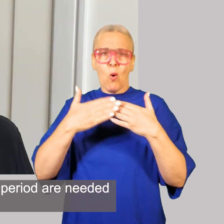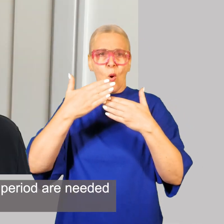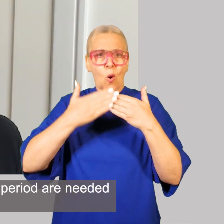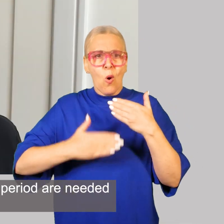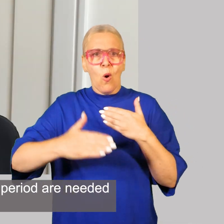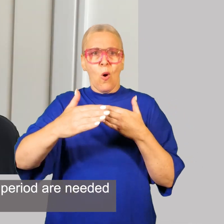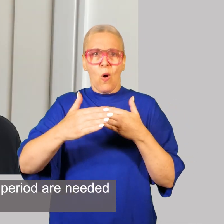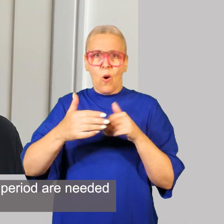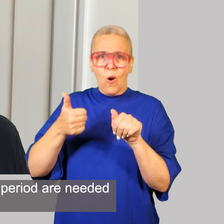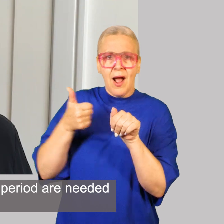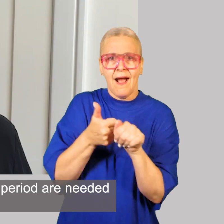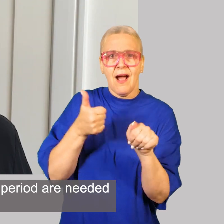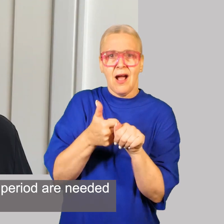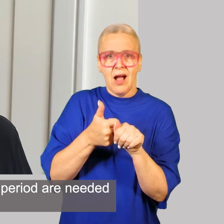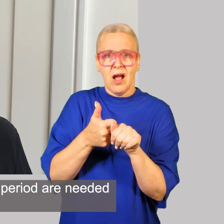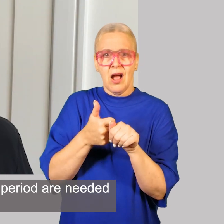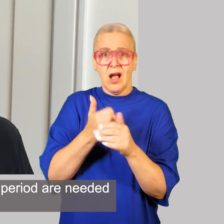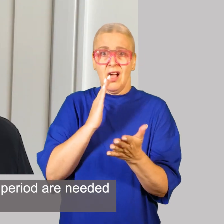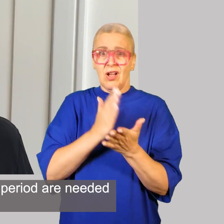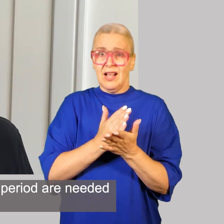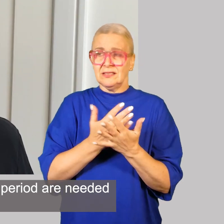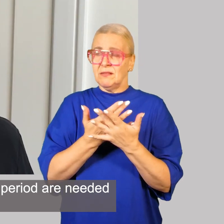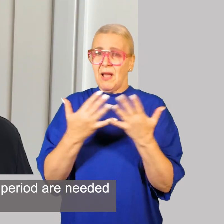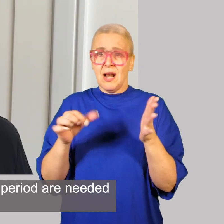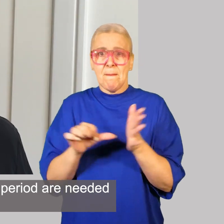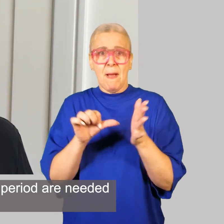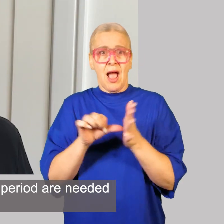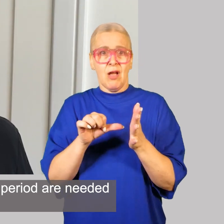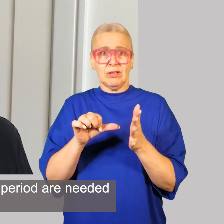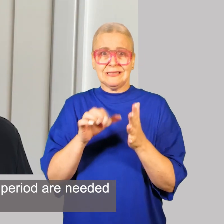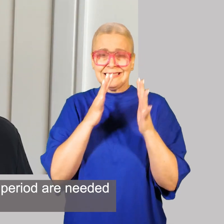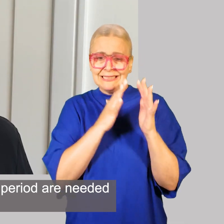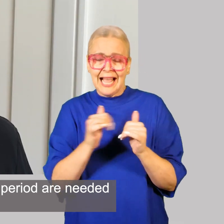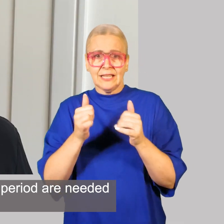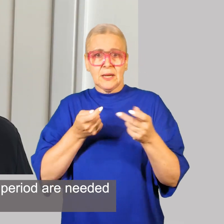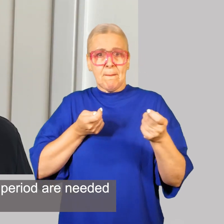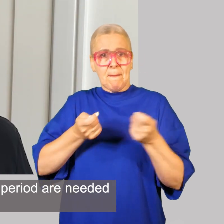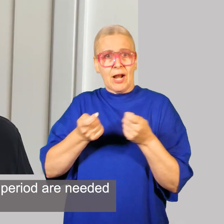interventions beyond the immediate postpartum period are needed as well.